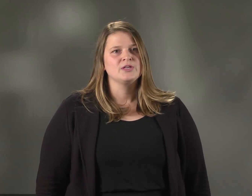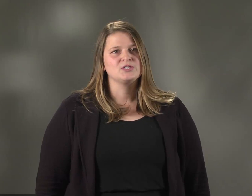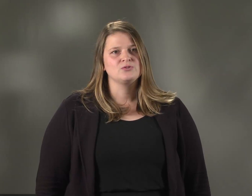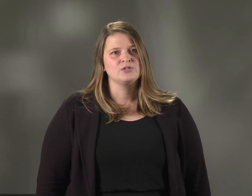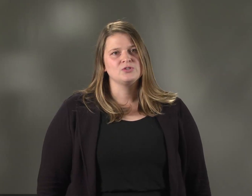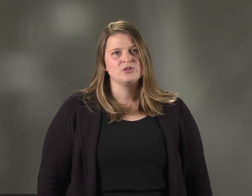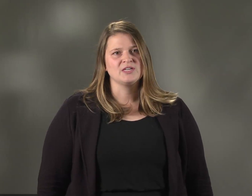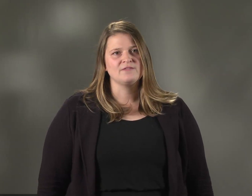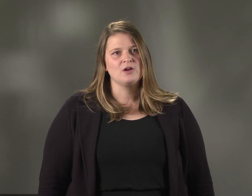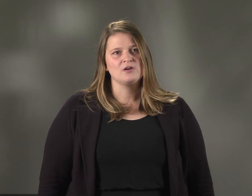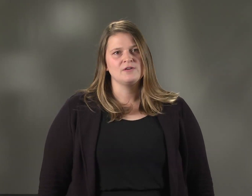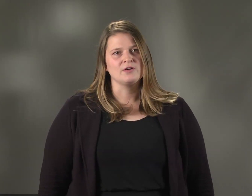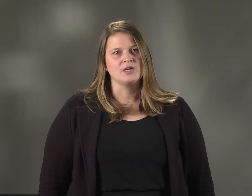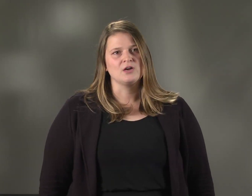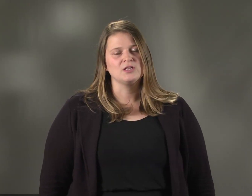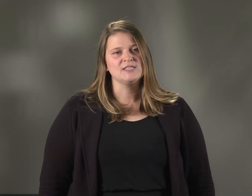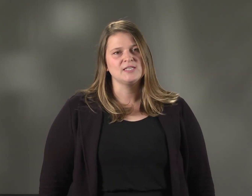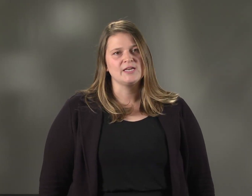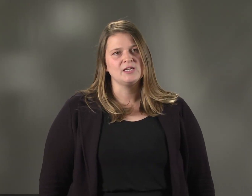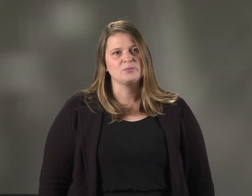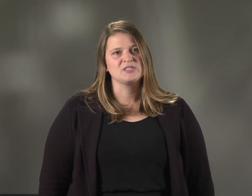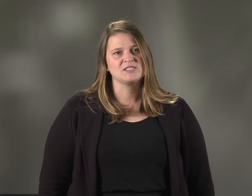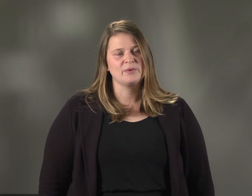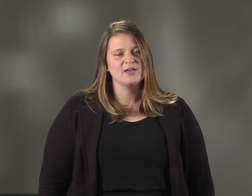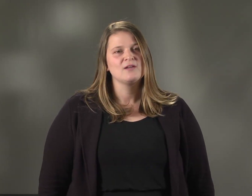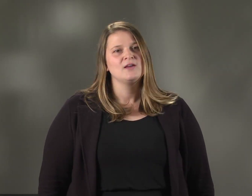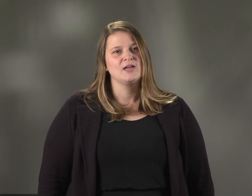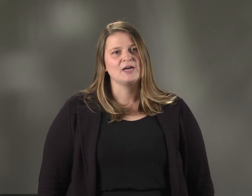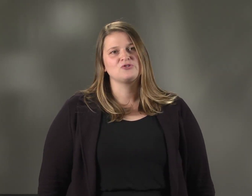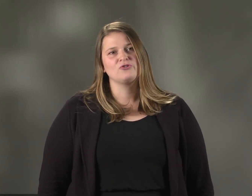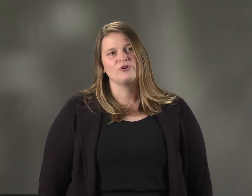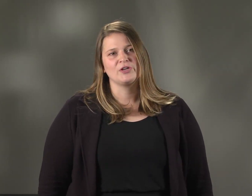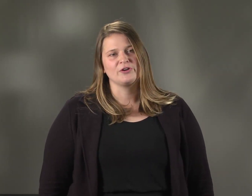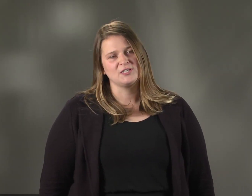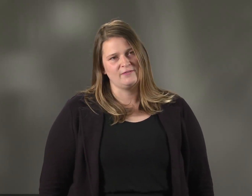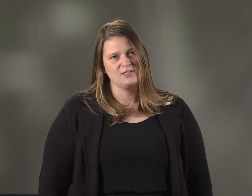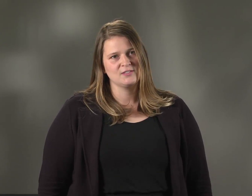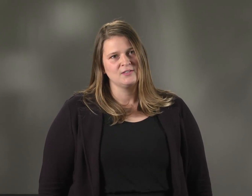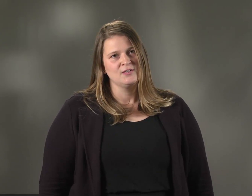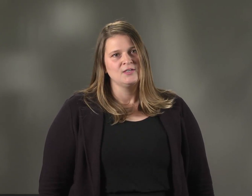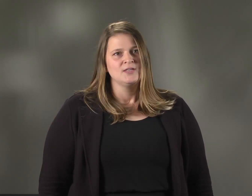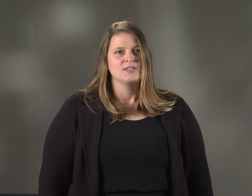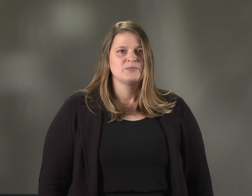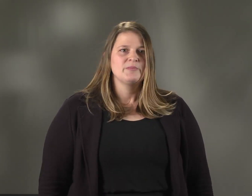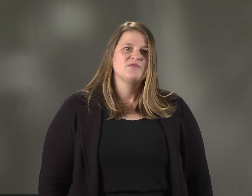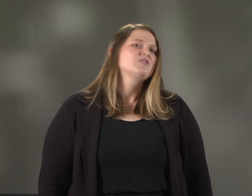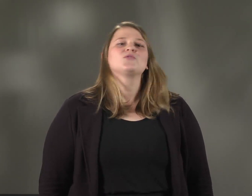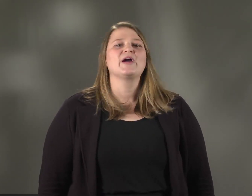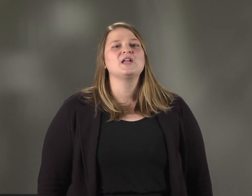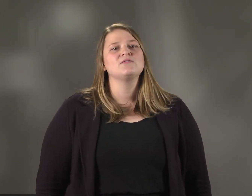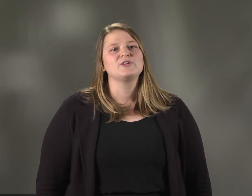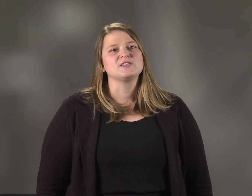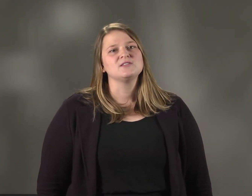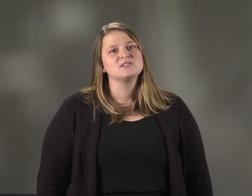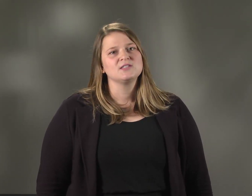that students who are deaf and hard of hearing are less likely to participate in extracurricular activities. This may be for a variety of reasons